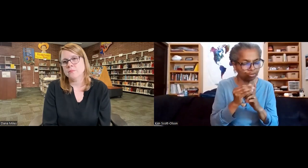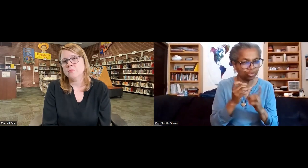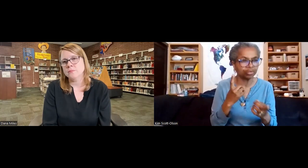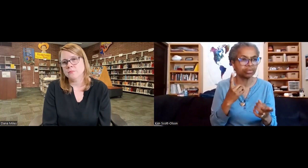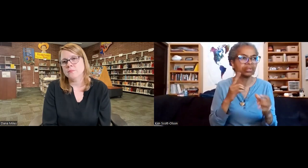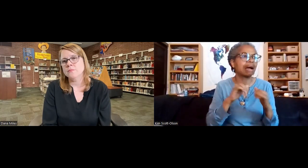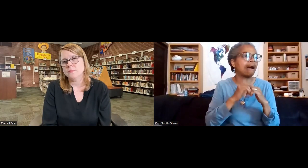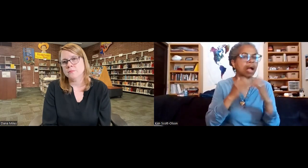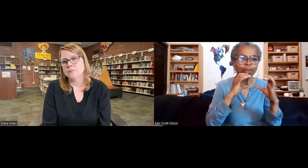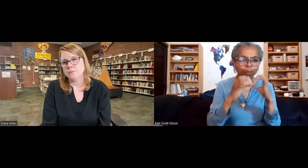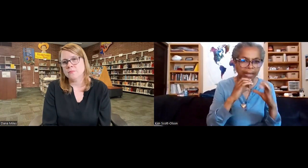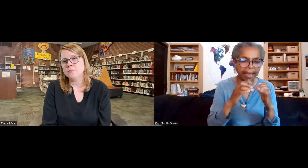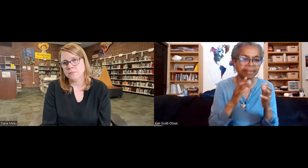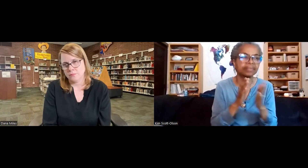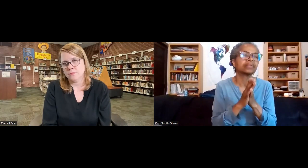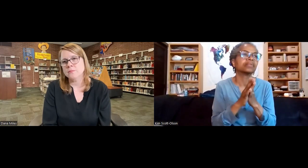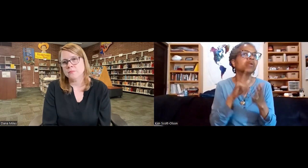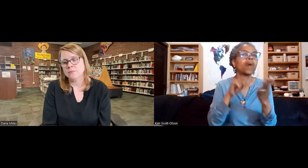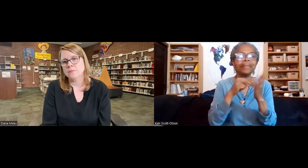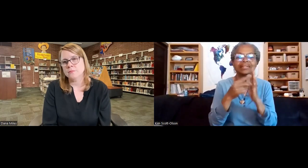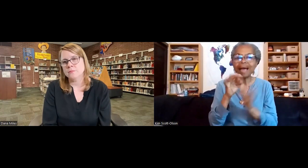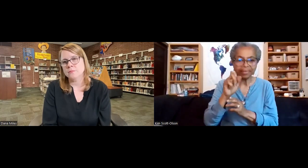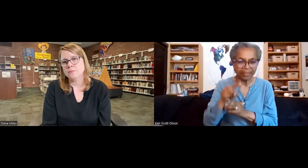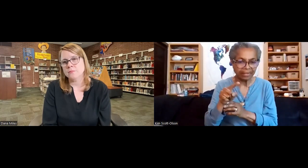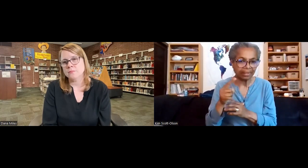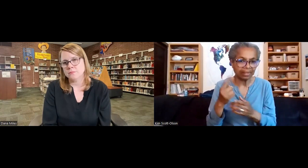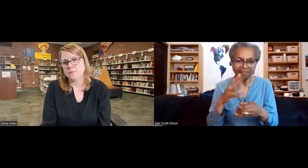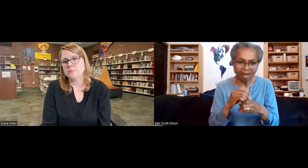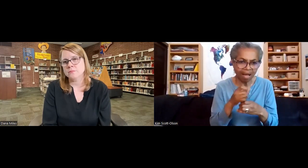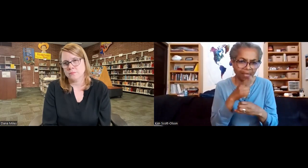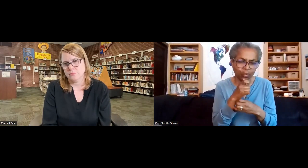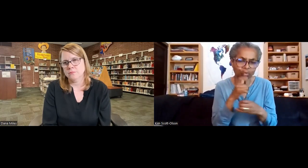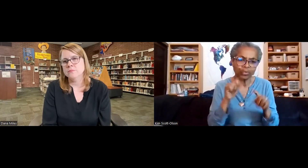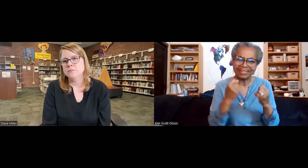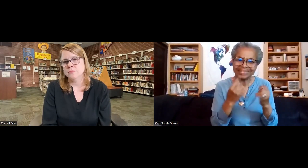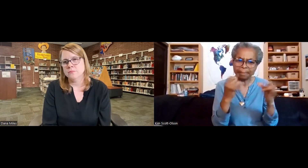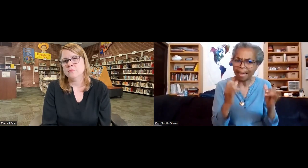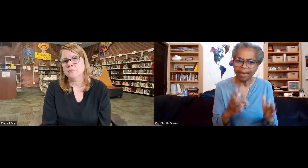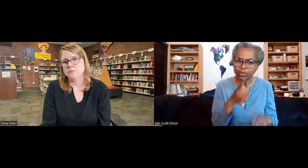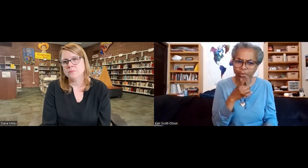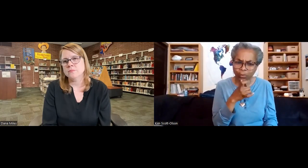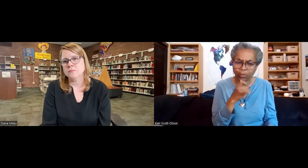how to communicate, what it means with an IEP, who’s involved and who are the team players?